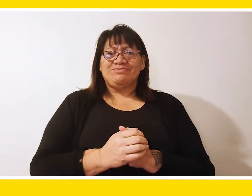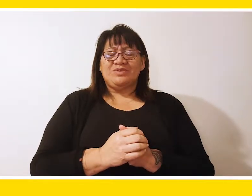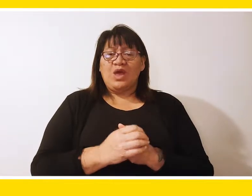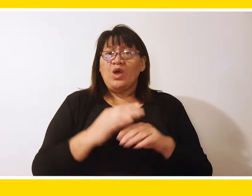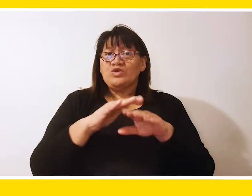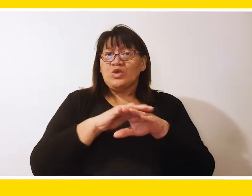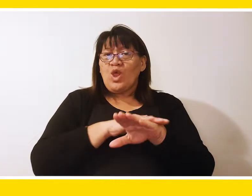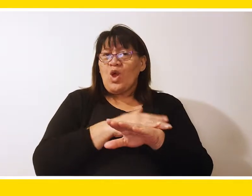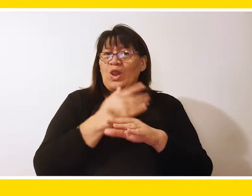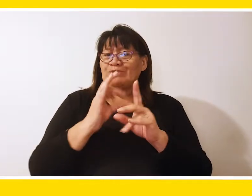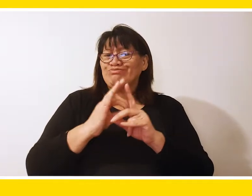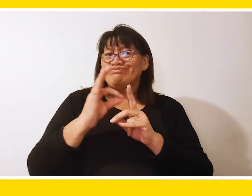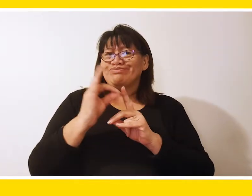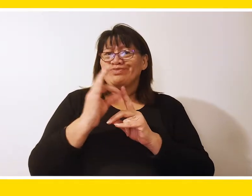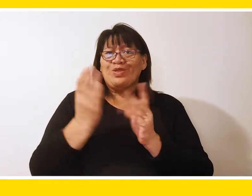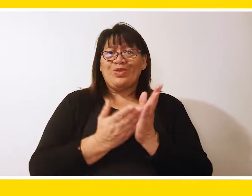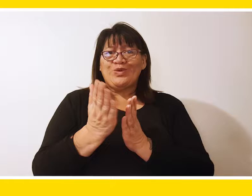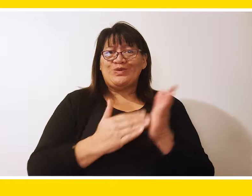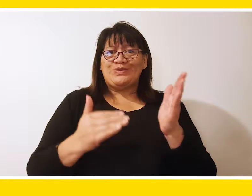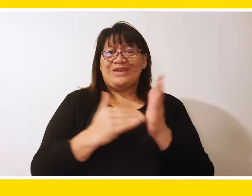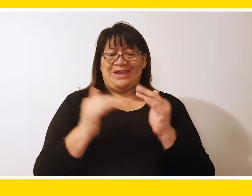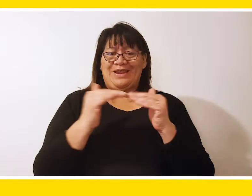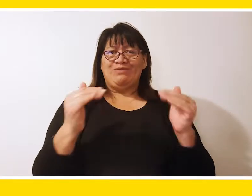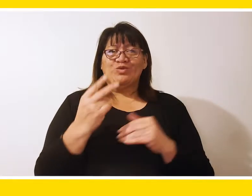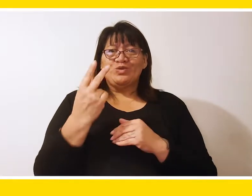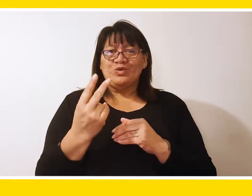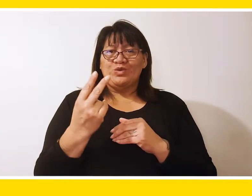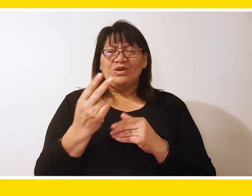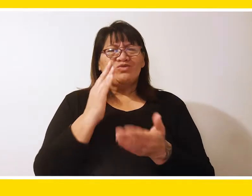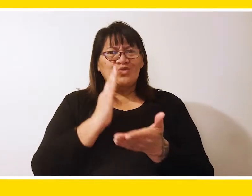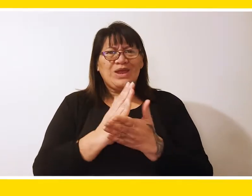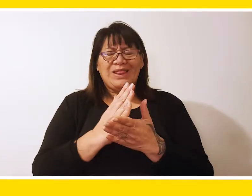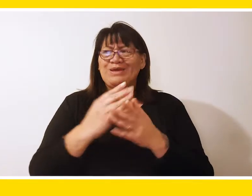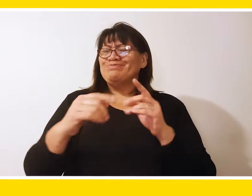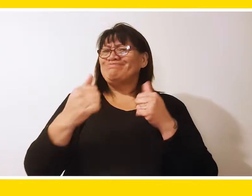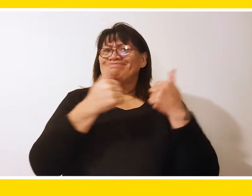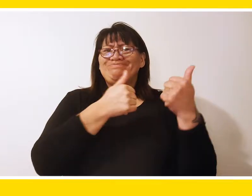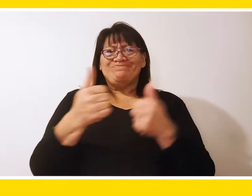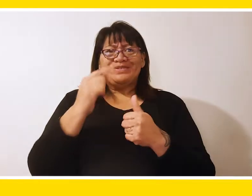Things are slowly coming back to life across our country under Alert Level 2, and it's really great to see